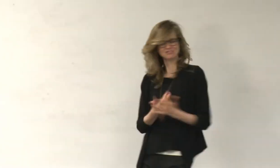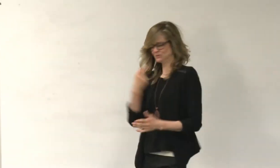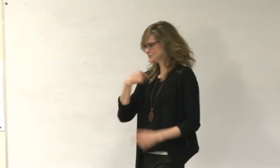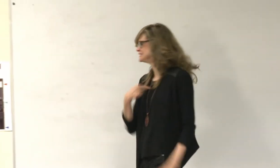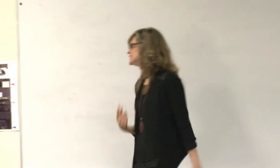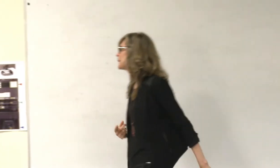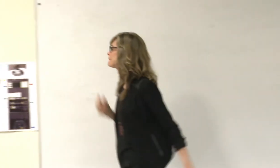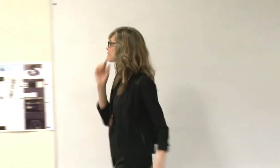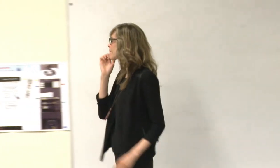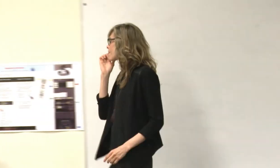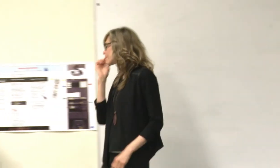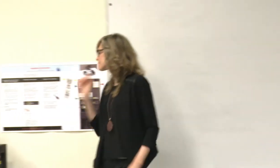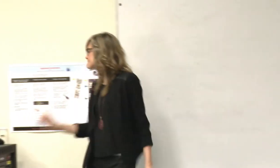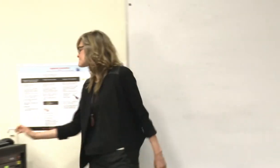THIS WAS STILL A NEW IDEA FOR ME.